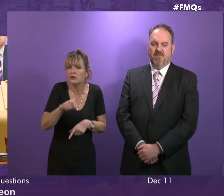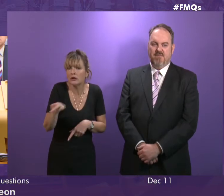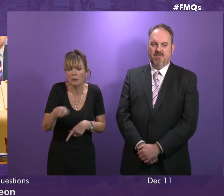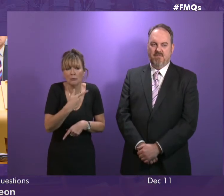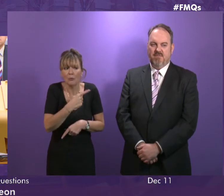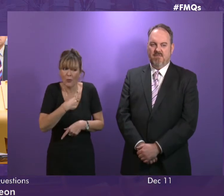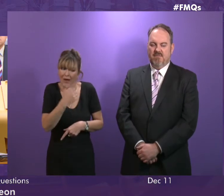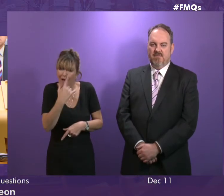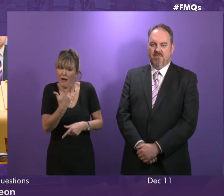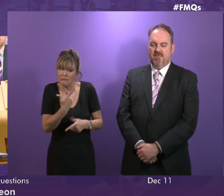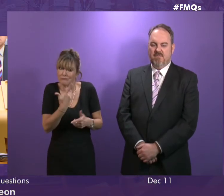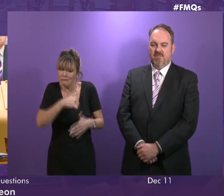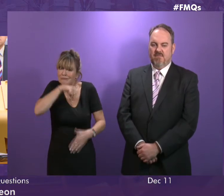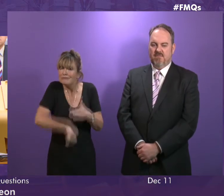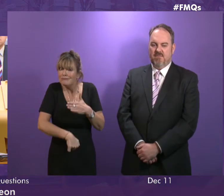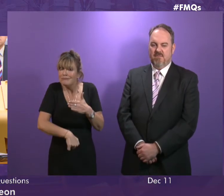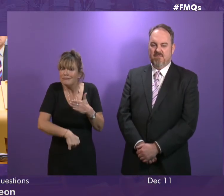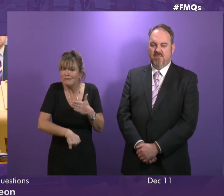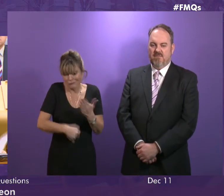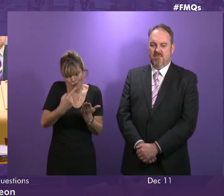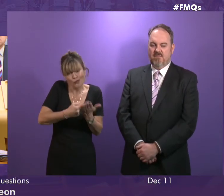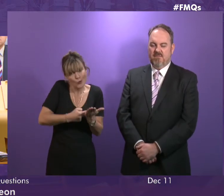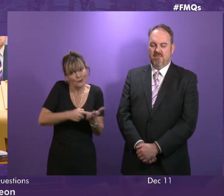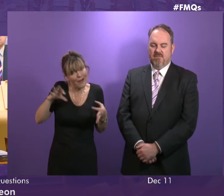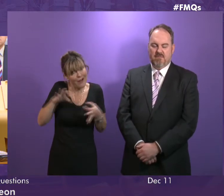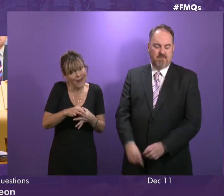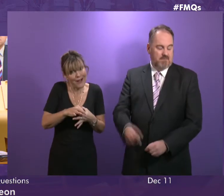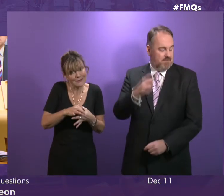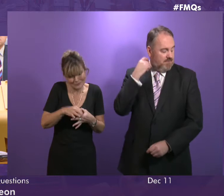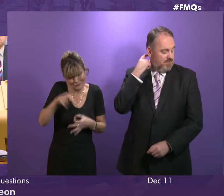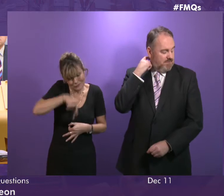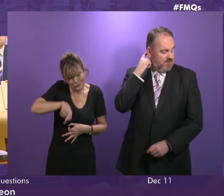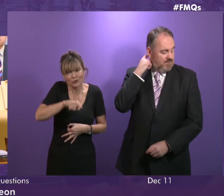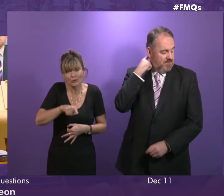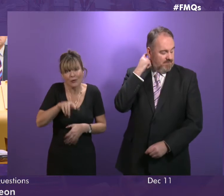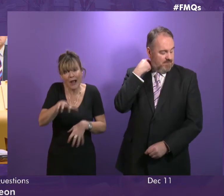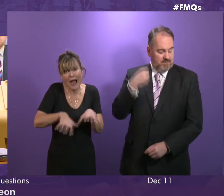toughest regulation of any country in the UK, but we need to make sure that it is fit